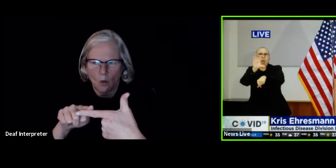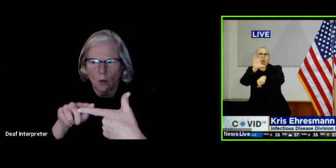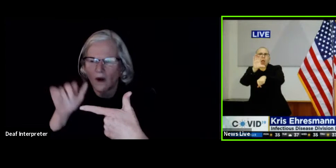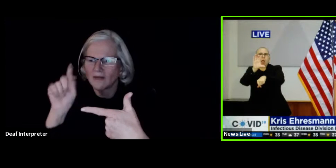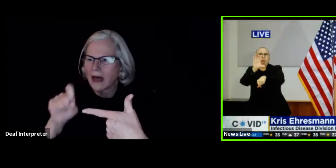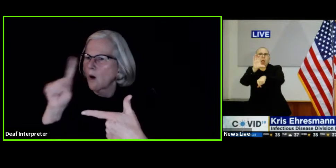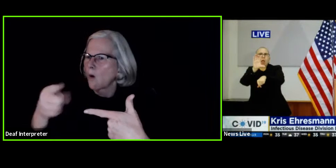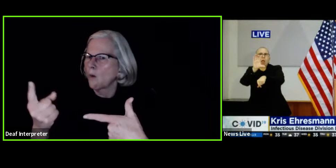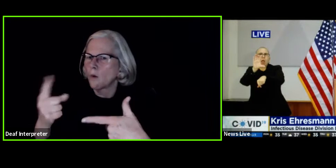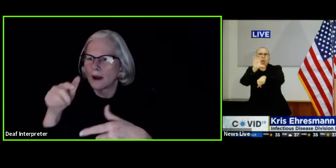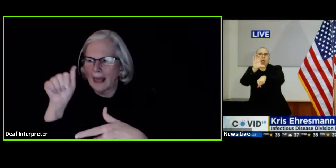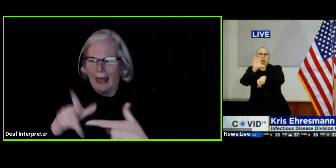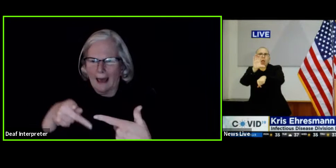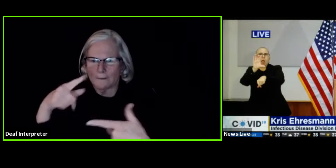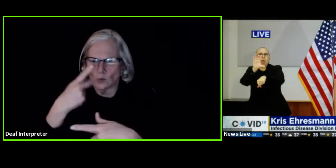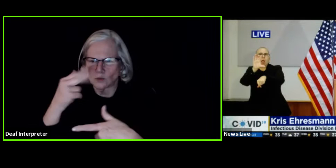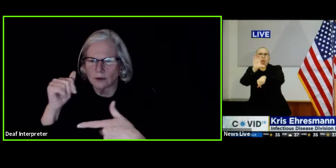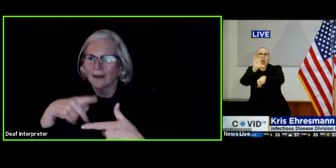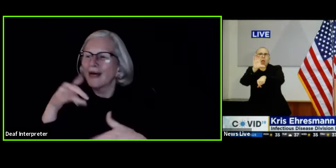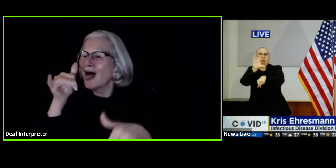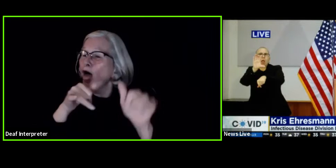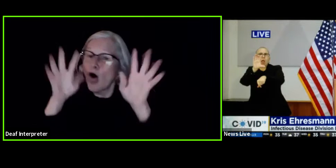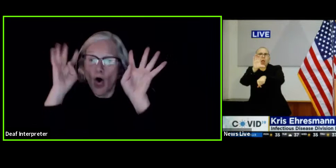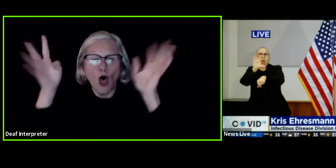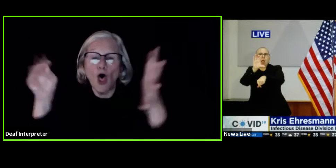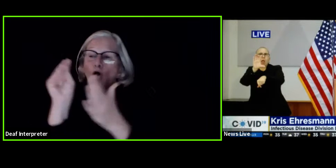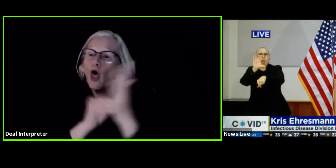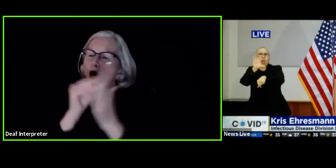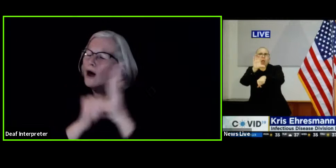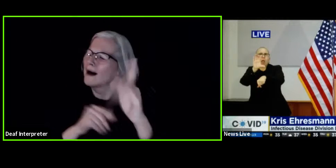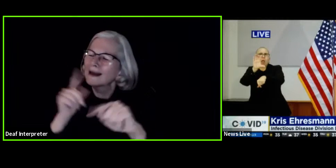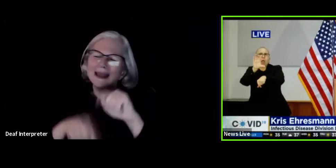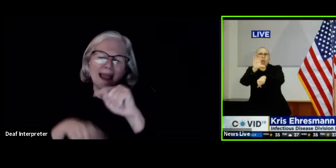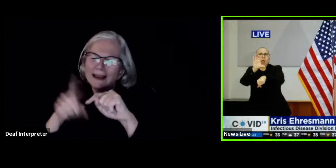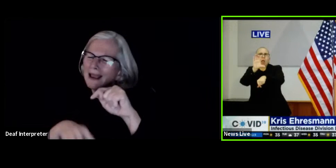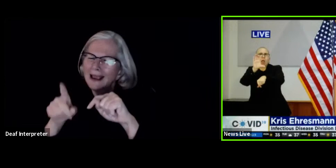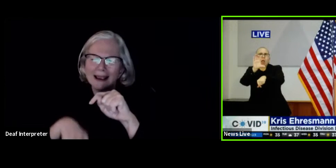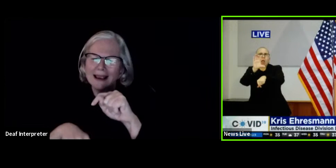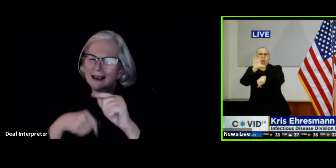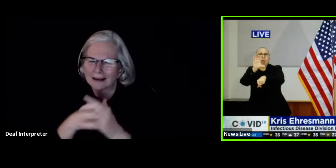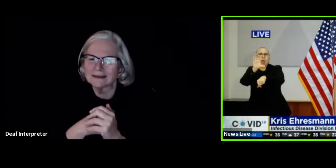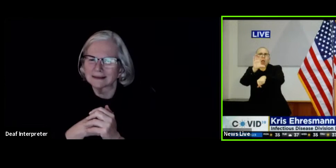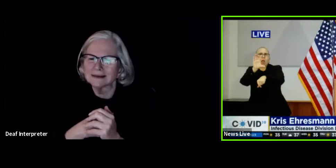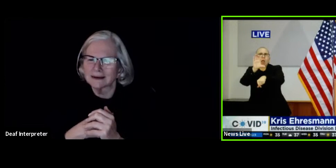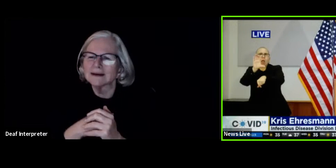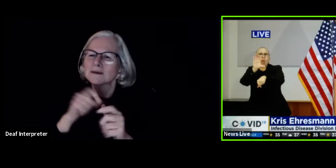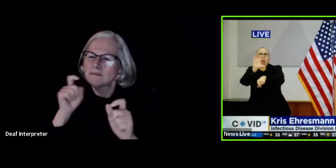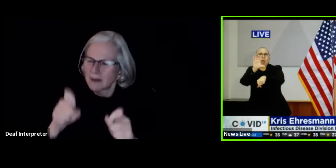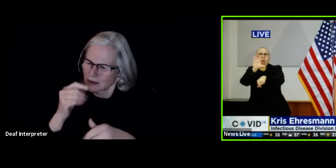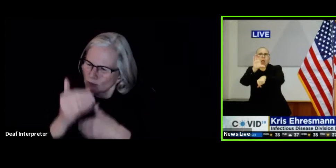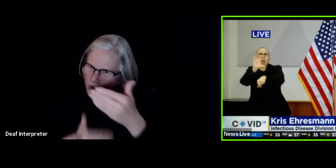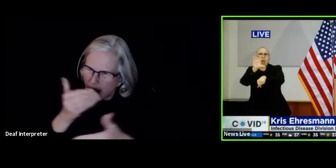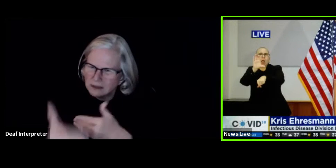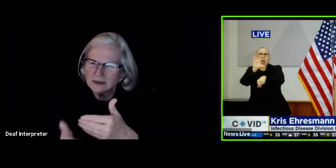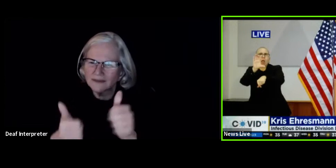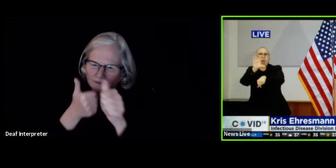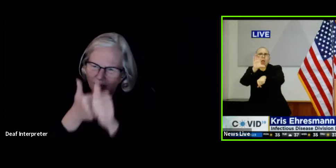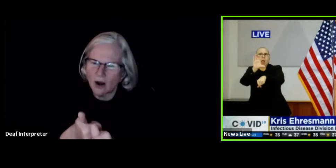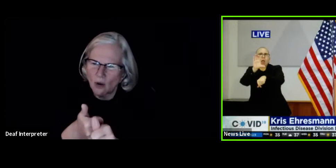MIGHT BE A PRACTICAL JOKE. IT HAS TO GO THROUGH OUR PROCESS. WE HAVE TO VERIFY THE TEST RESULTS AND WE